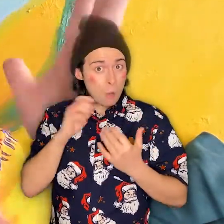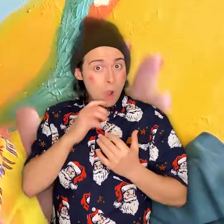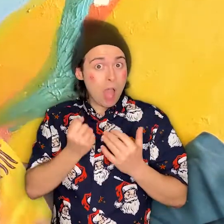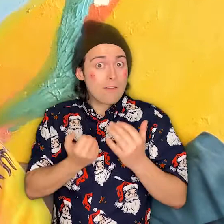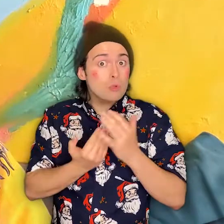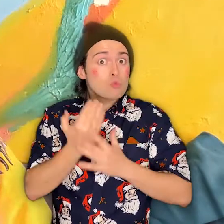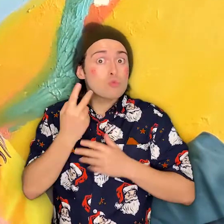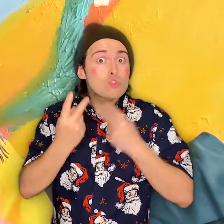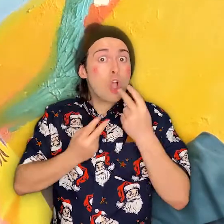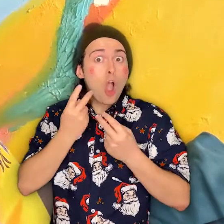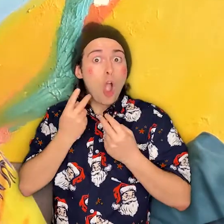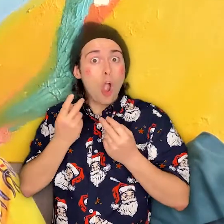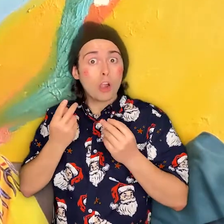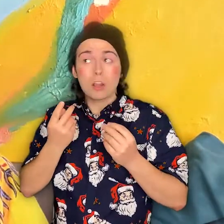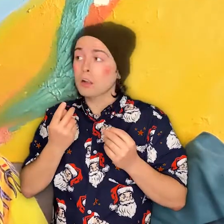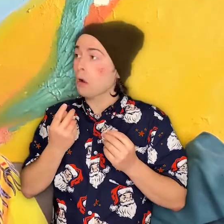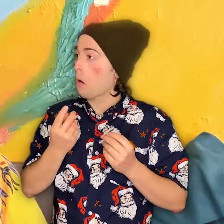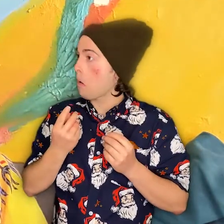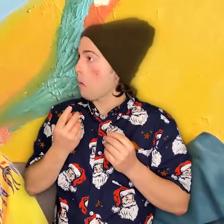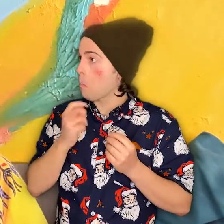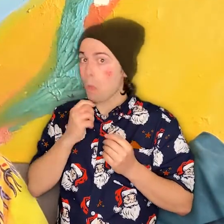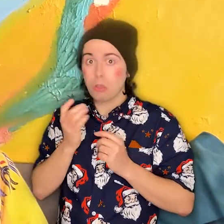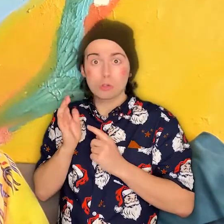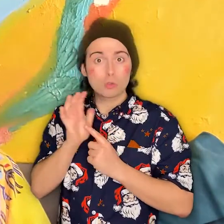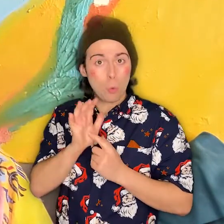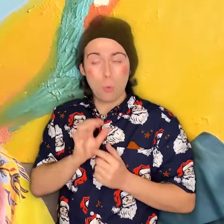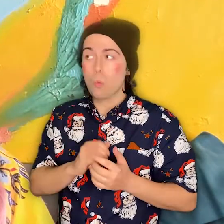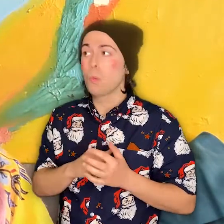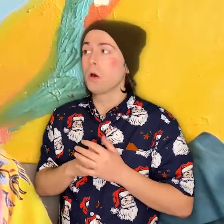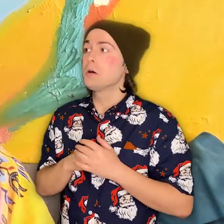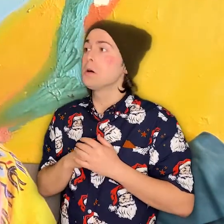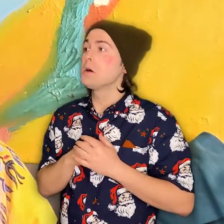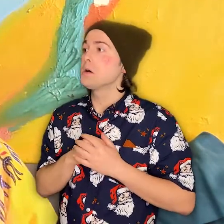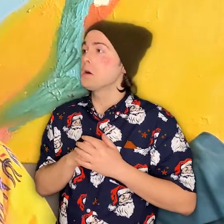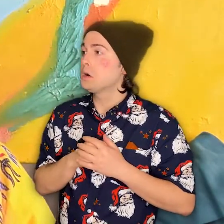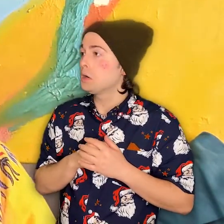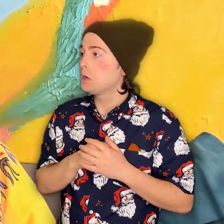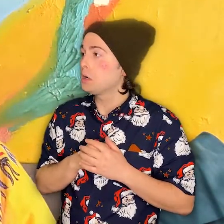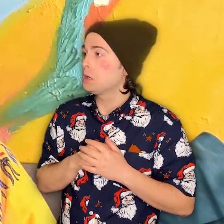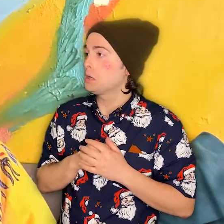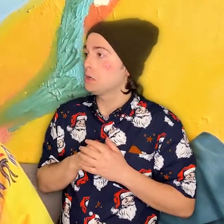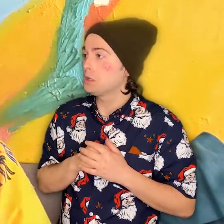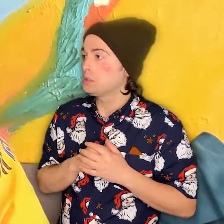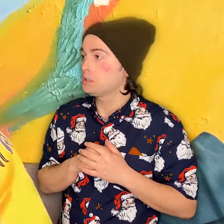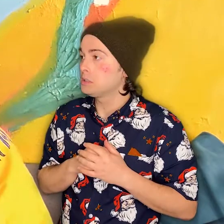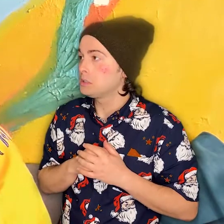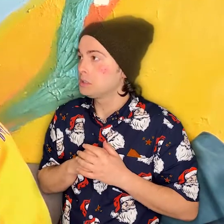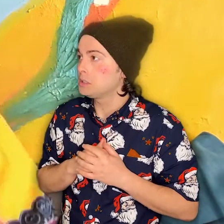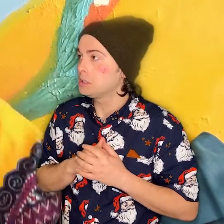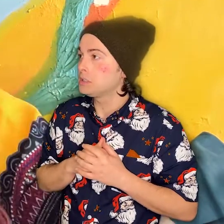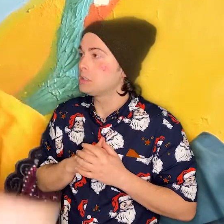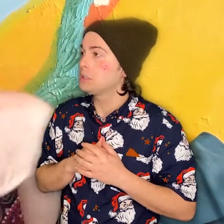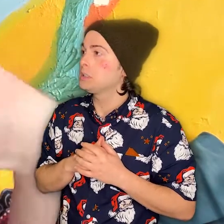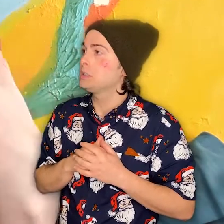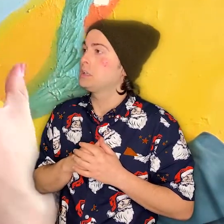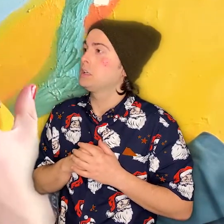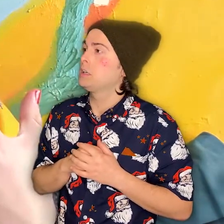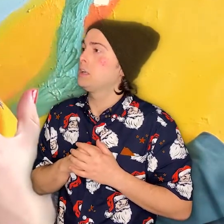First stop, la maison de lumber, Next stop, The Hydro.